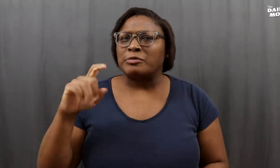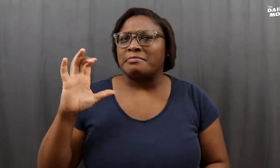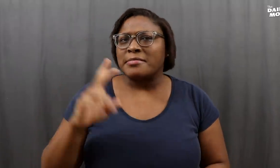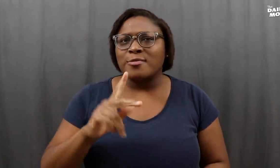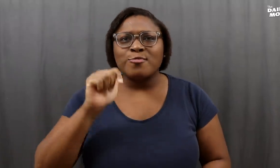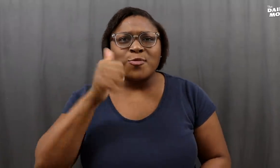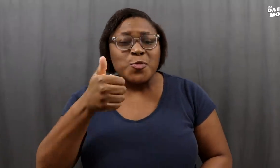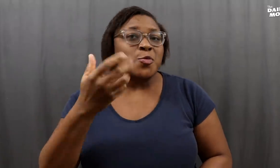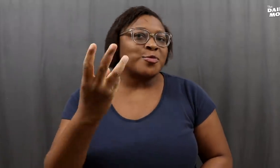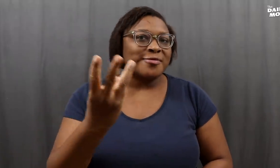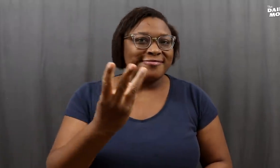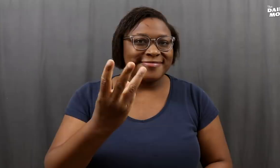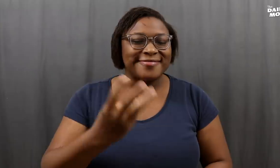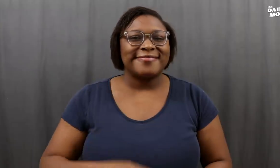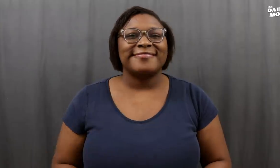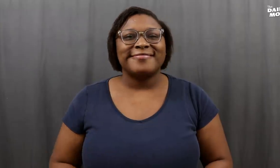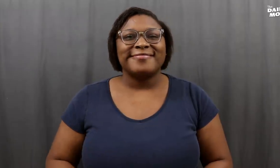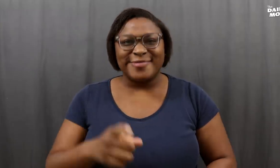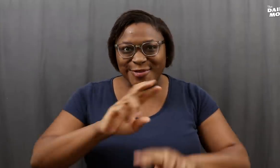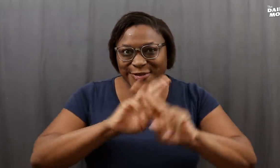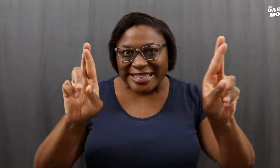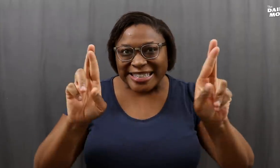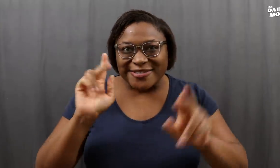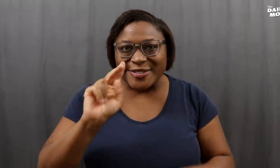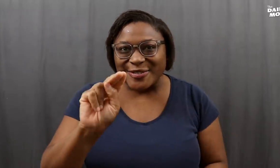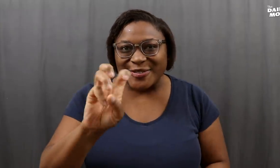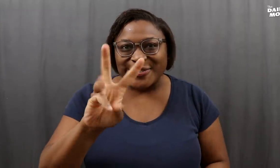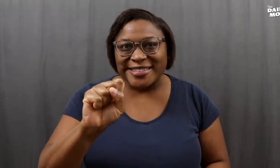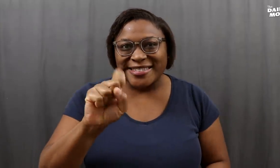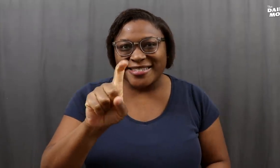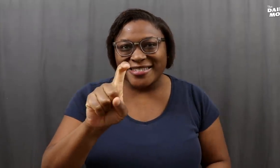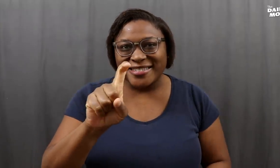tomorrow or Wednesday. Ready for news?